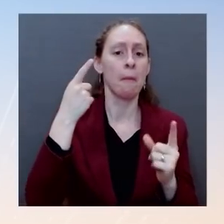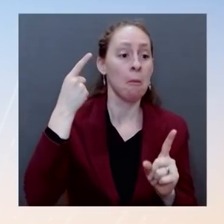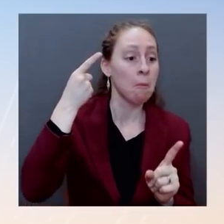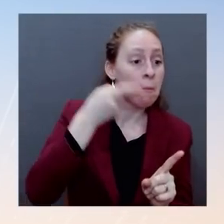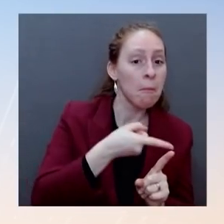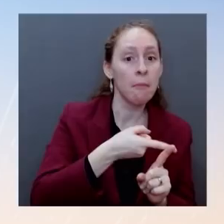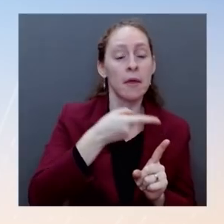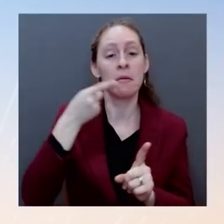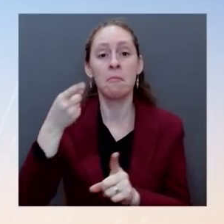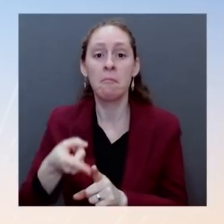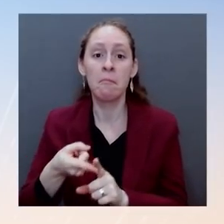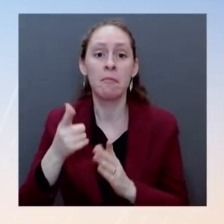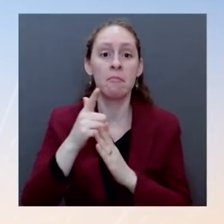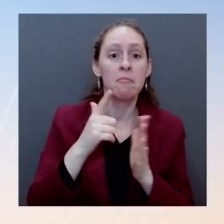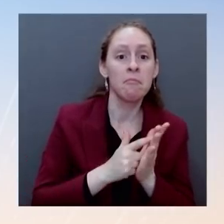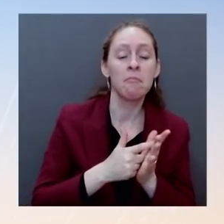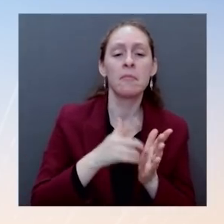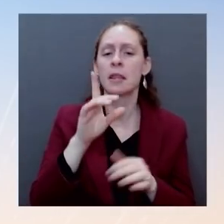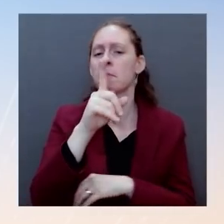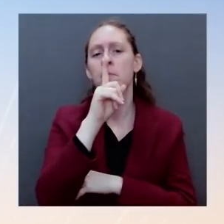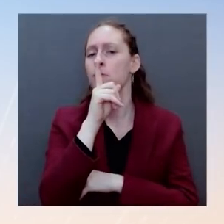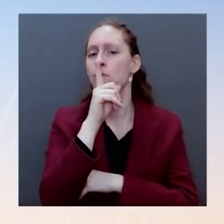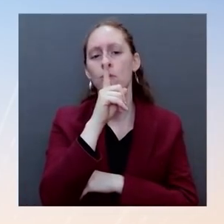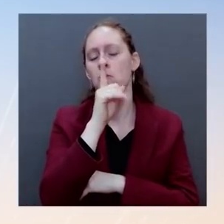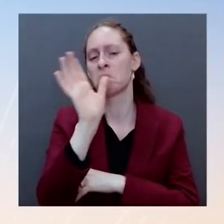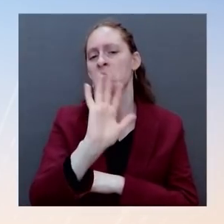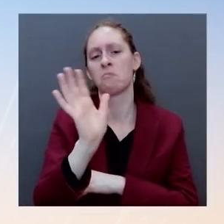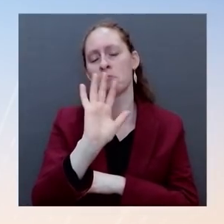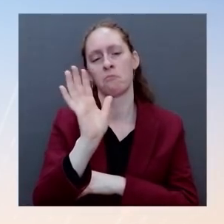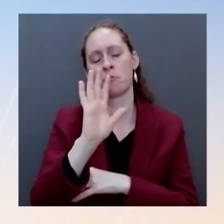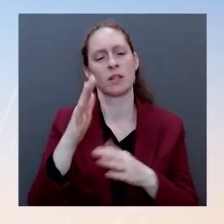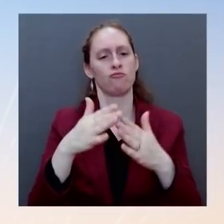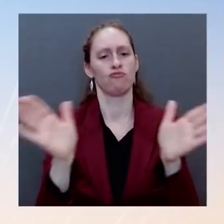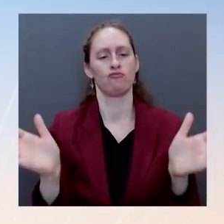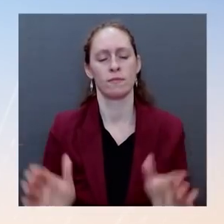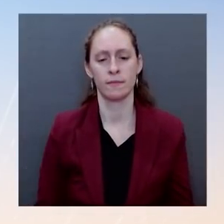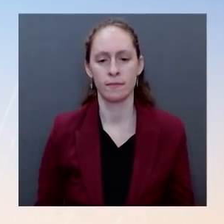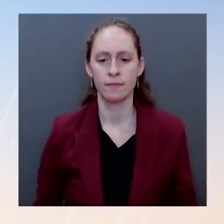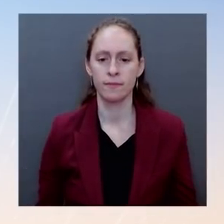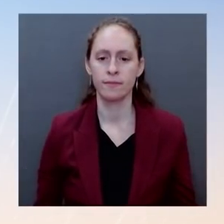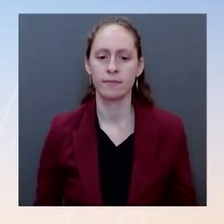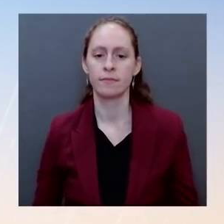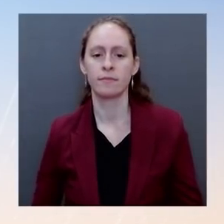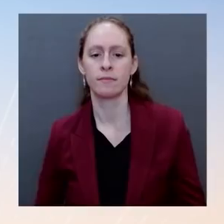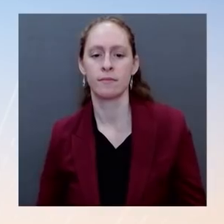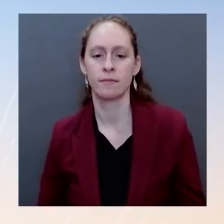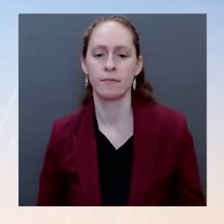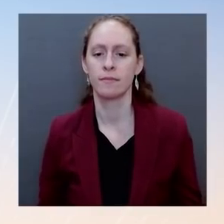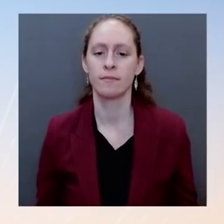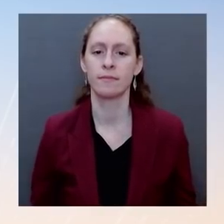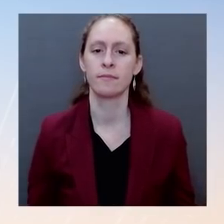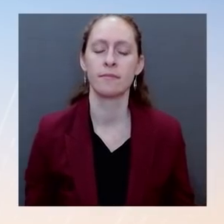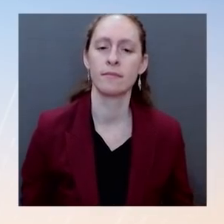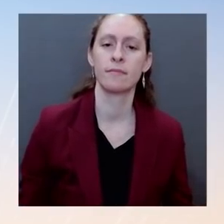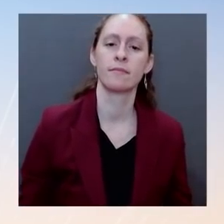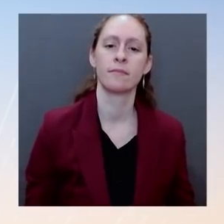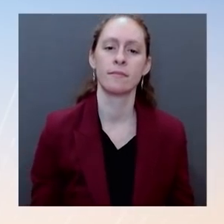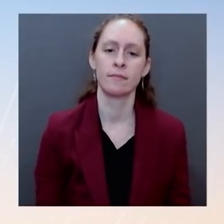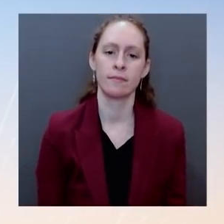The Press: -- sort of, relatedly: Senator Romney today basically said -- I'll use the exact quote -- that the speech yesterday that the President gave was, quote,